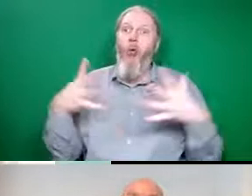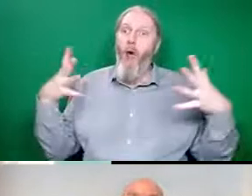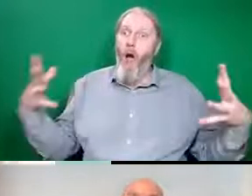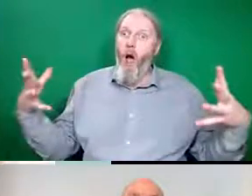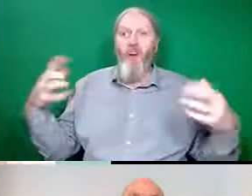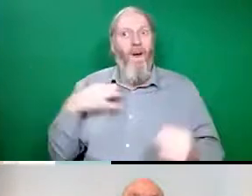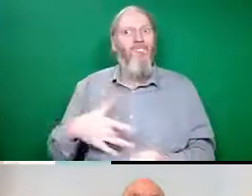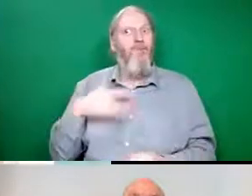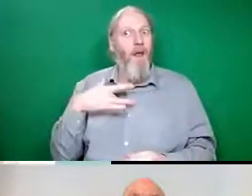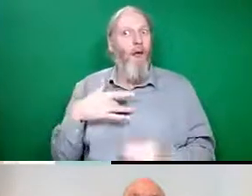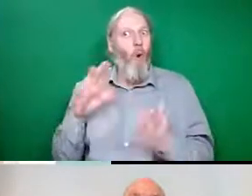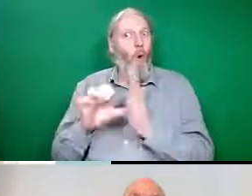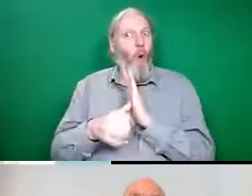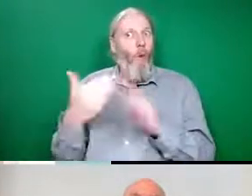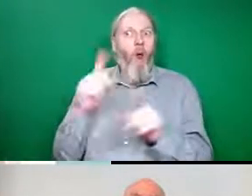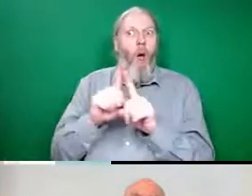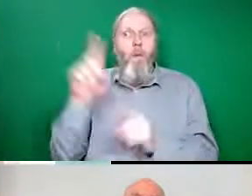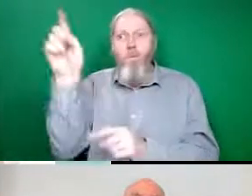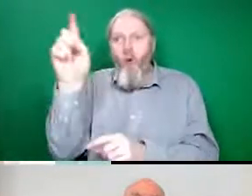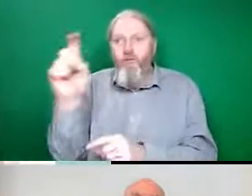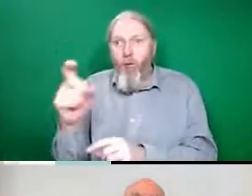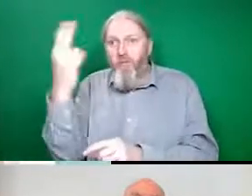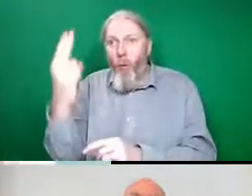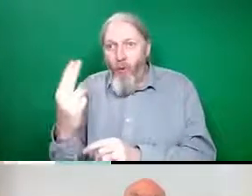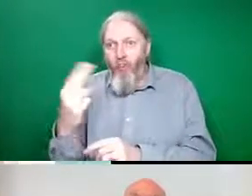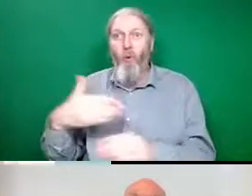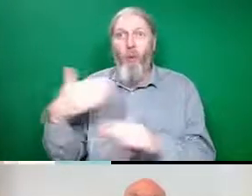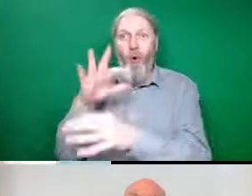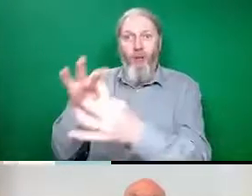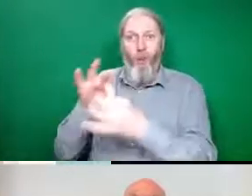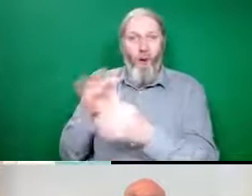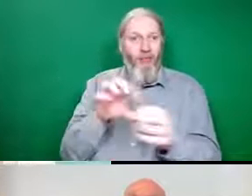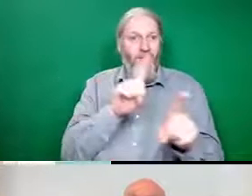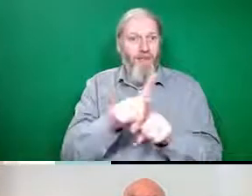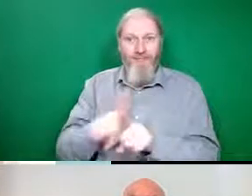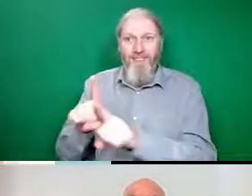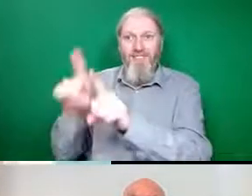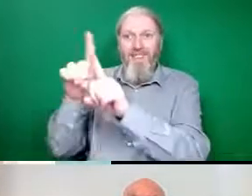To date, the co-creation projects we have delivered off